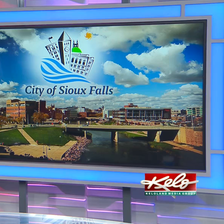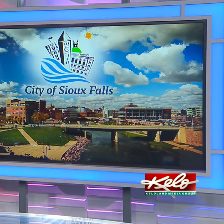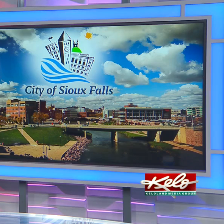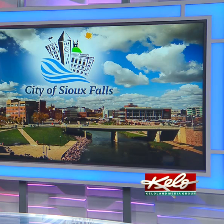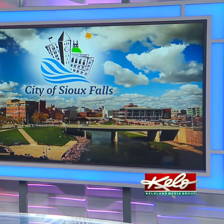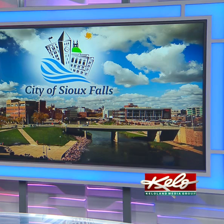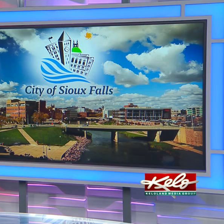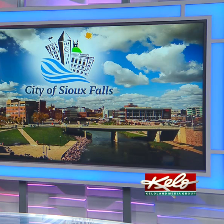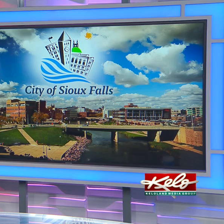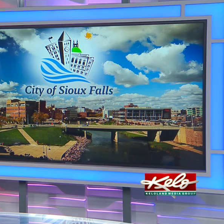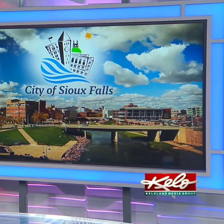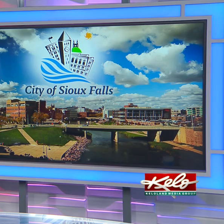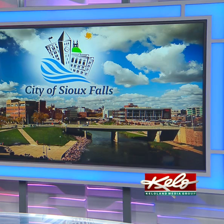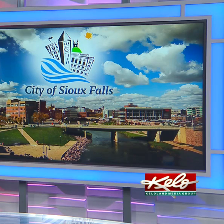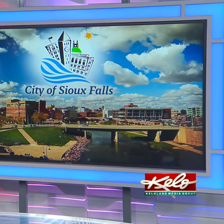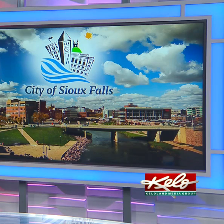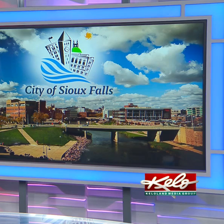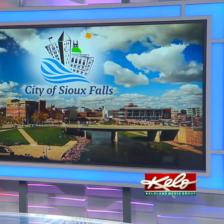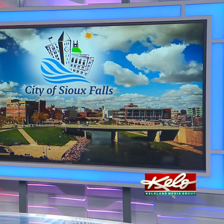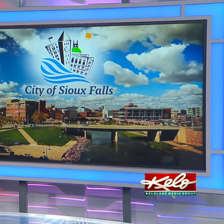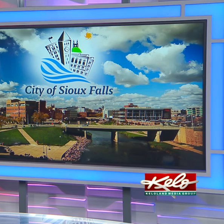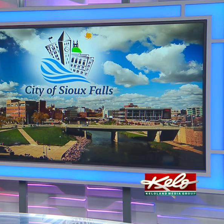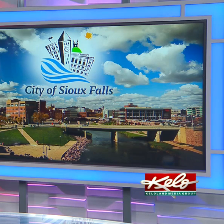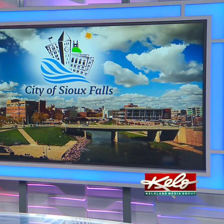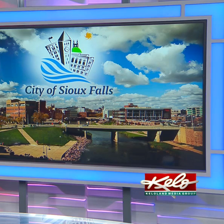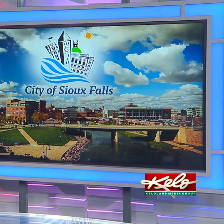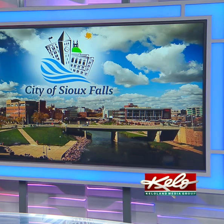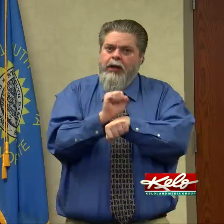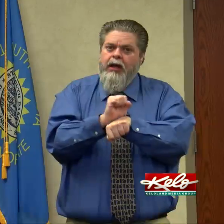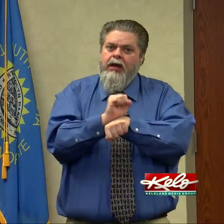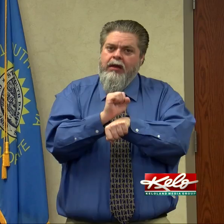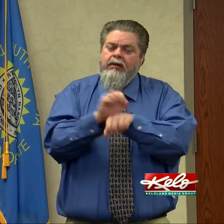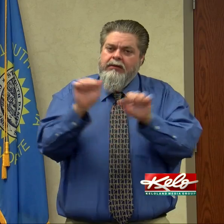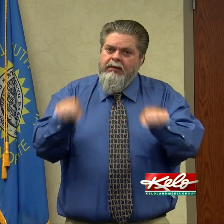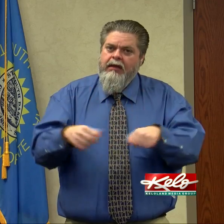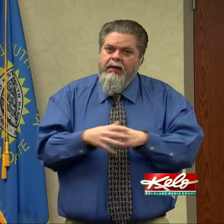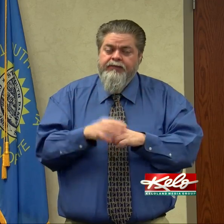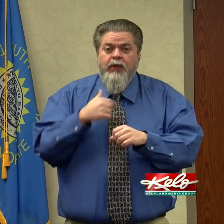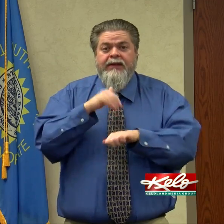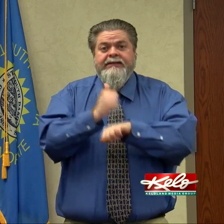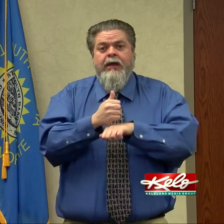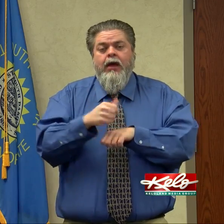KELOLAND'S SEAN BOWER EXPLAINS HOW IT'S PROVIDING FINANCIAL ASSISTANCE TO THOSE IMPACTED BY THE PANDEMIC. áááPKGááá